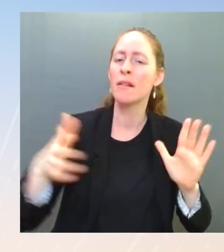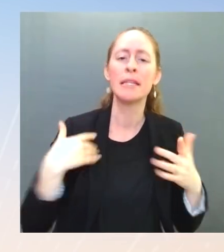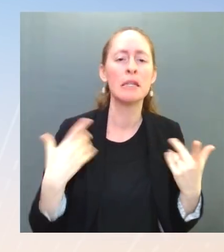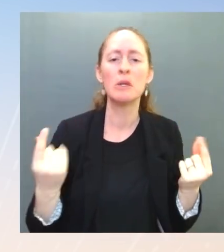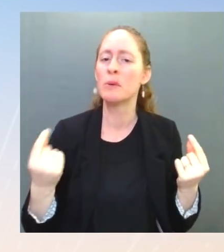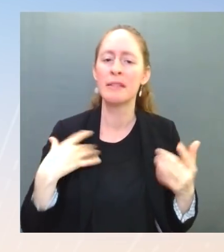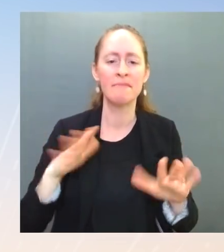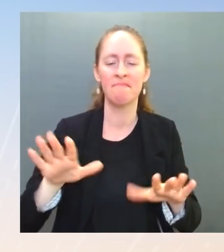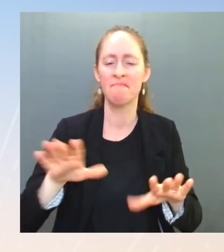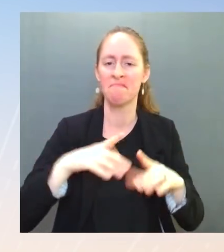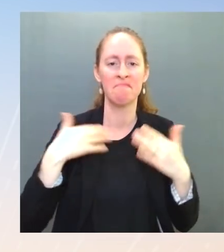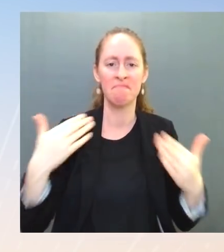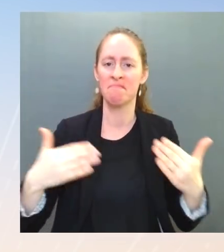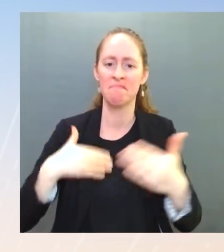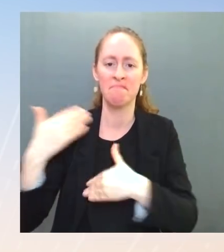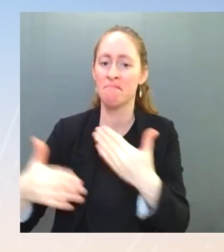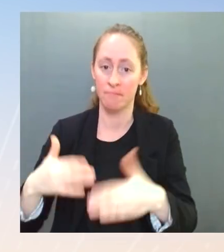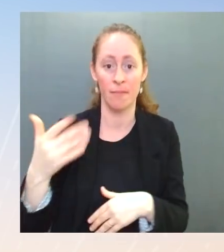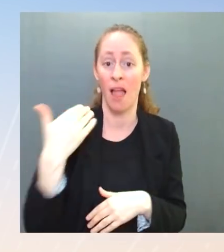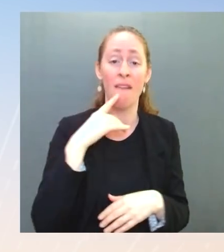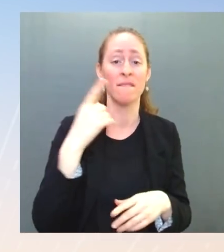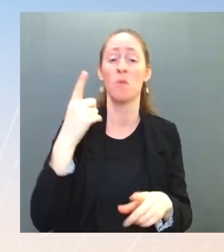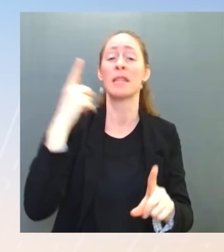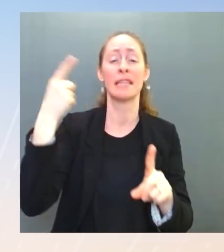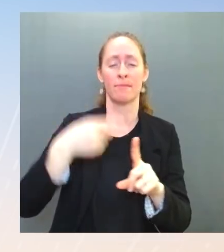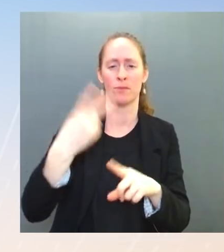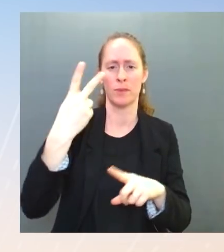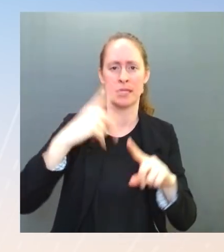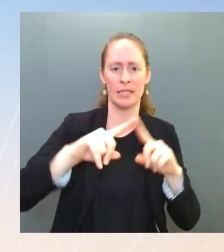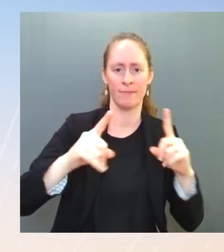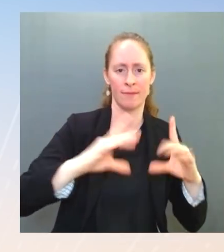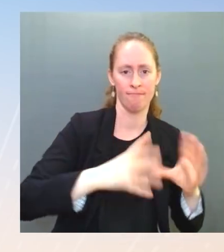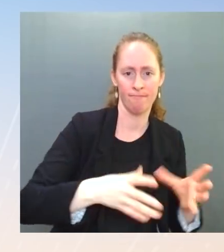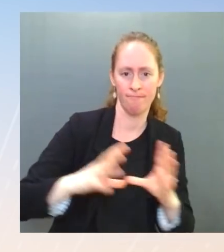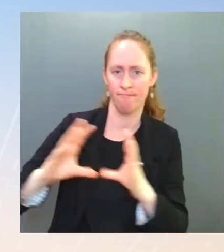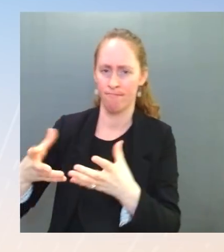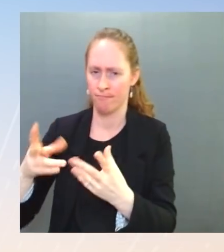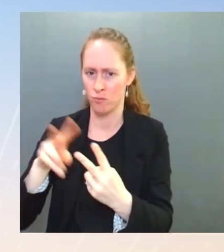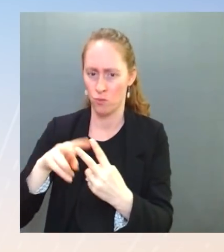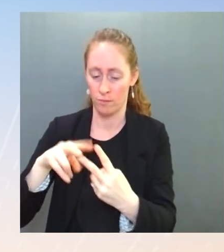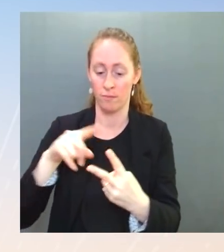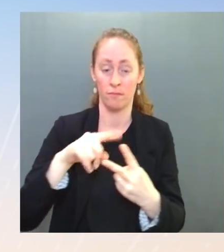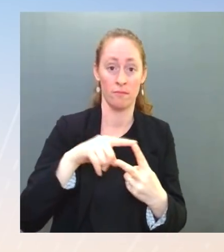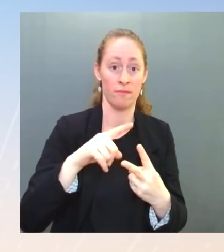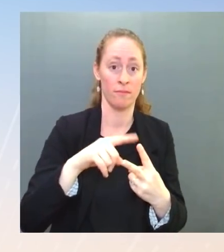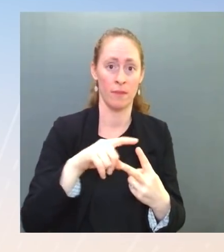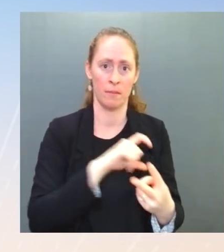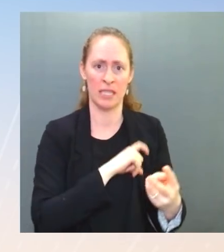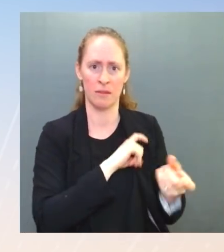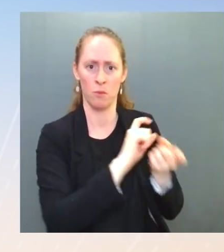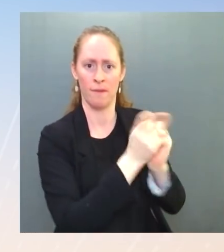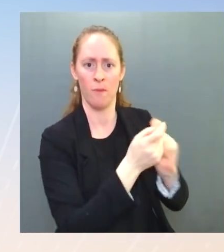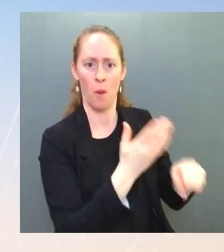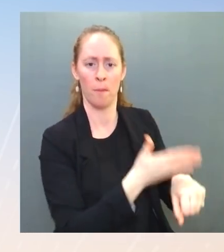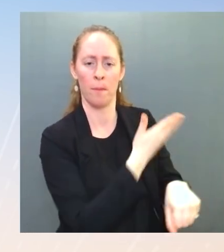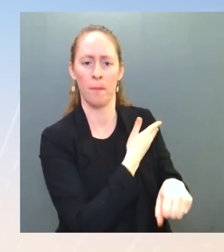there were bipartisan conversations. We paused on our review of an executive order for that period of time, out of respect for that process.